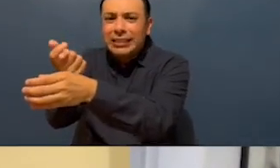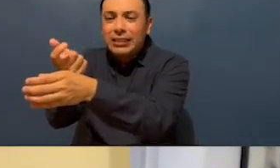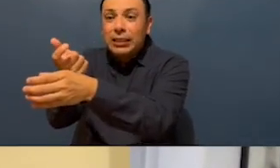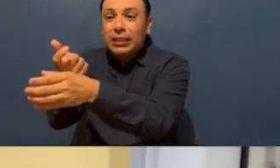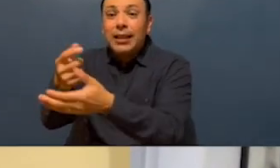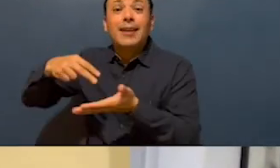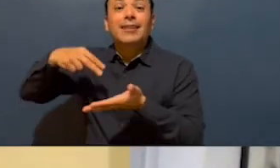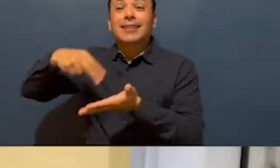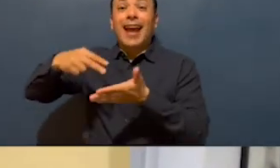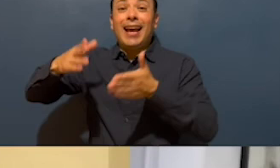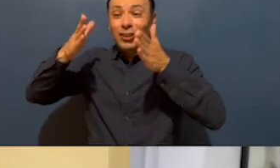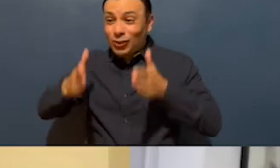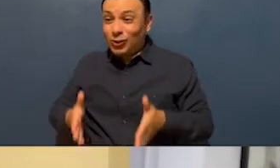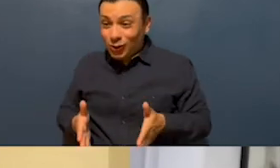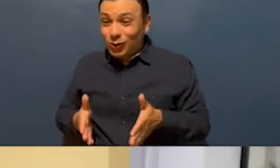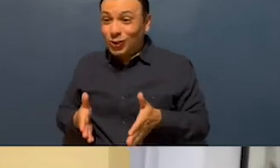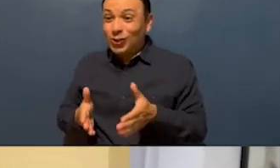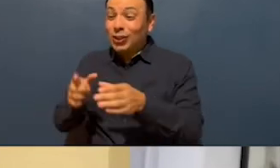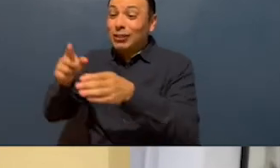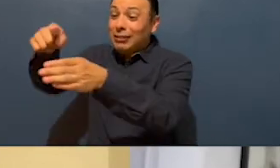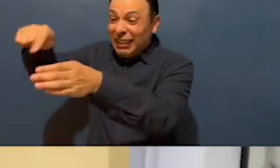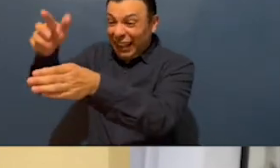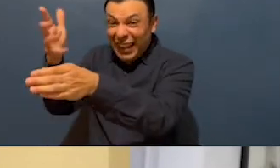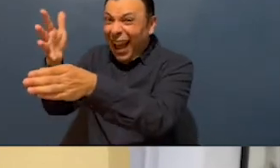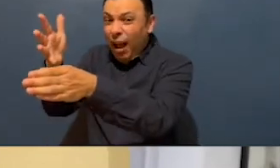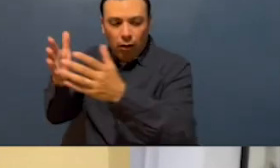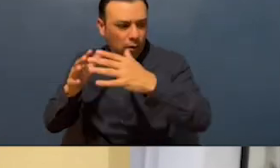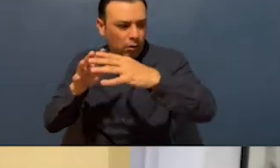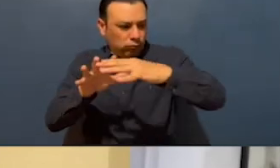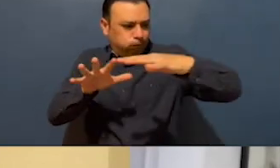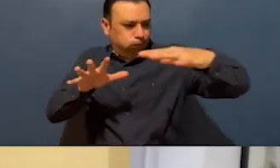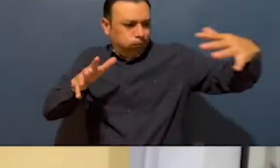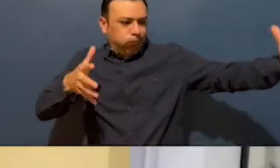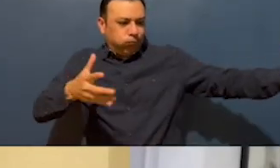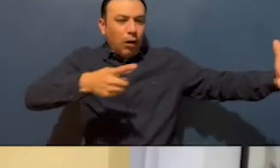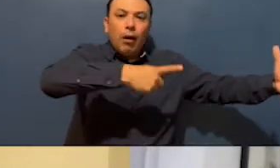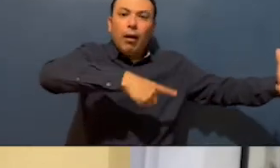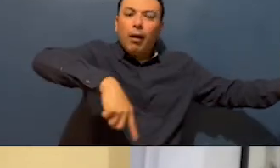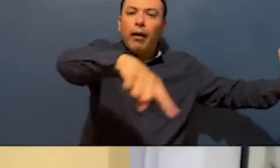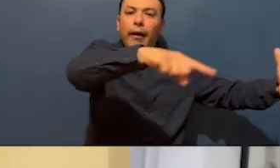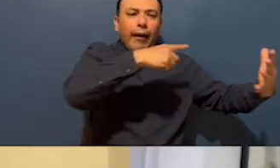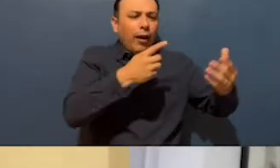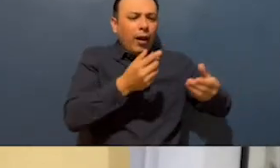margin of the dancers that actually make up our field and contribute so much to our culture